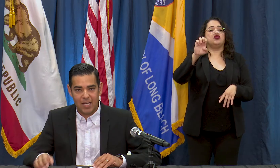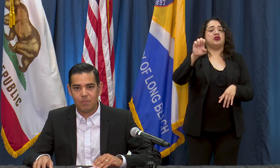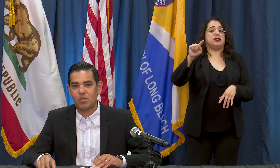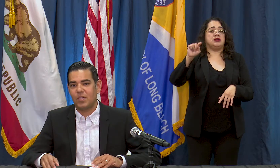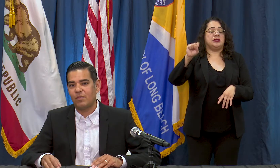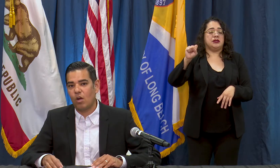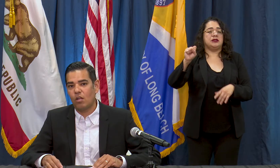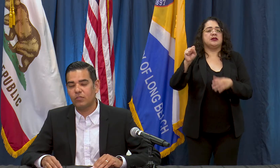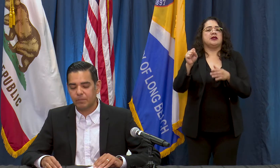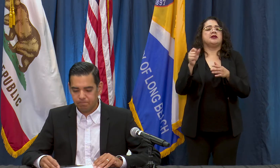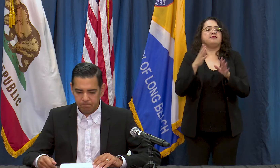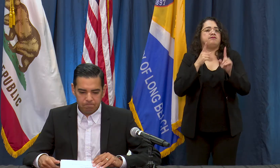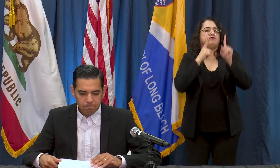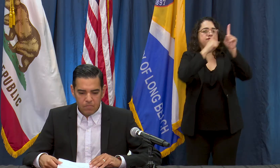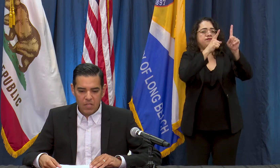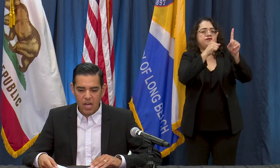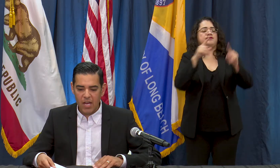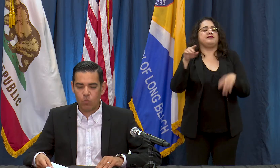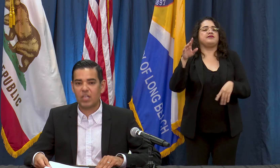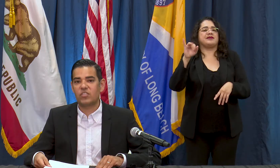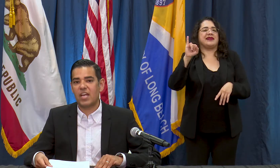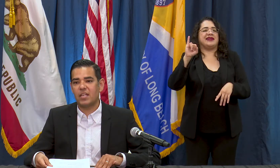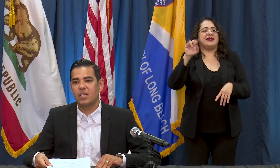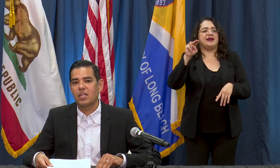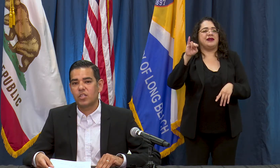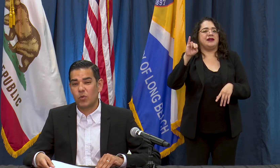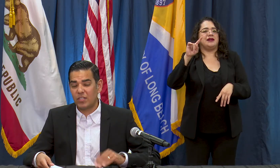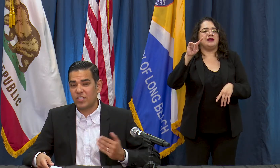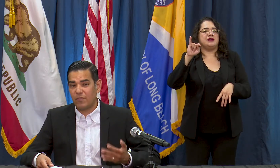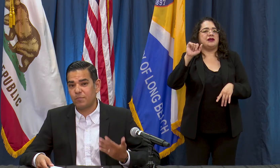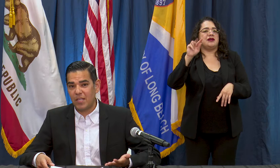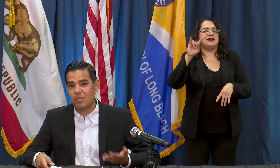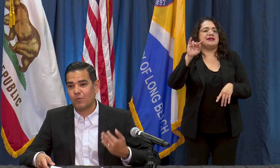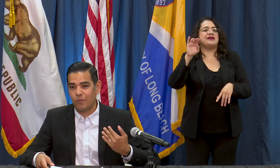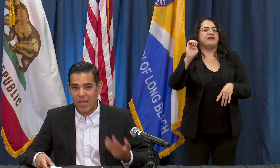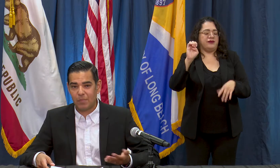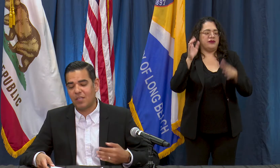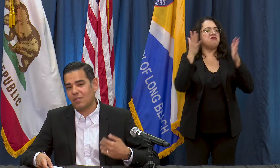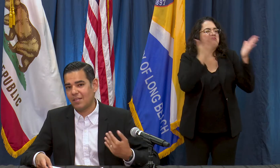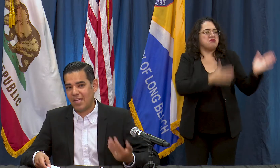up to be involved and we're excited to create safe spaces for families,